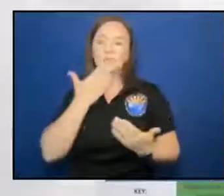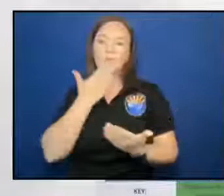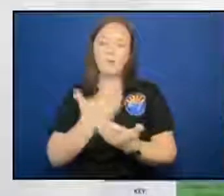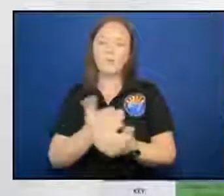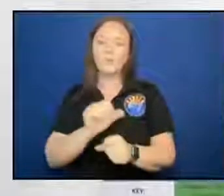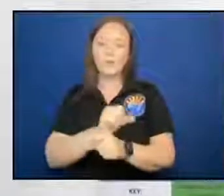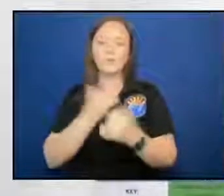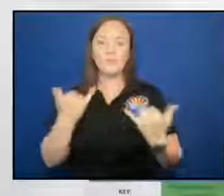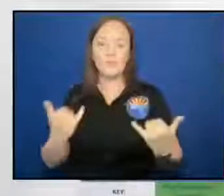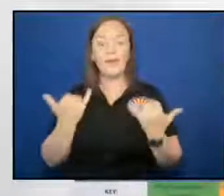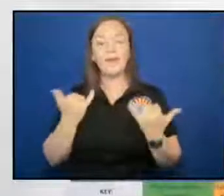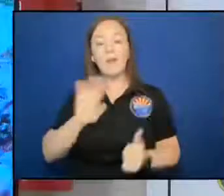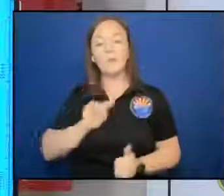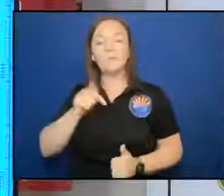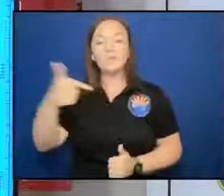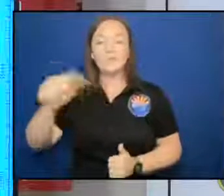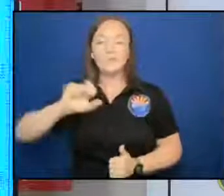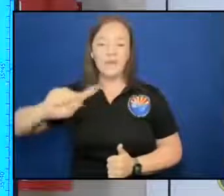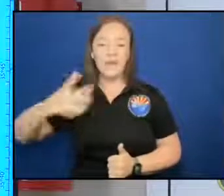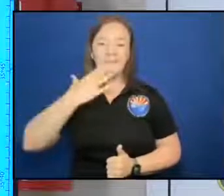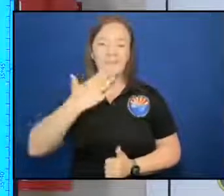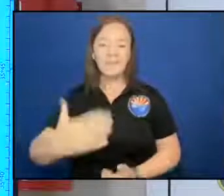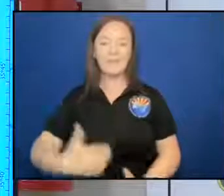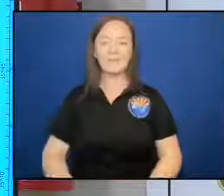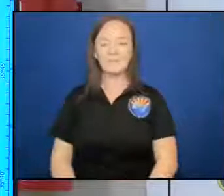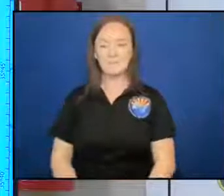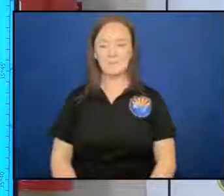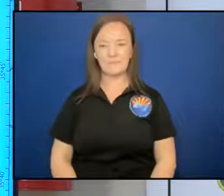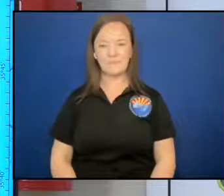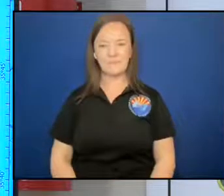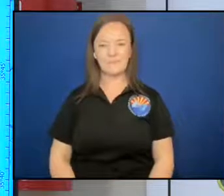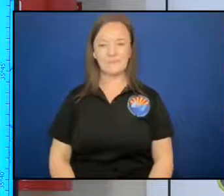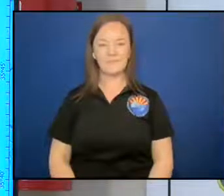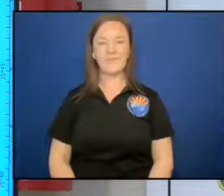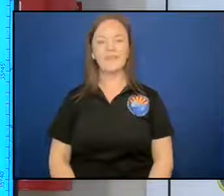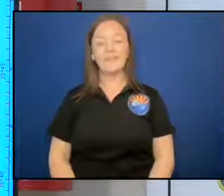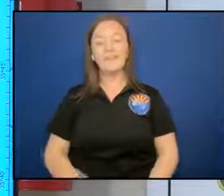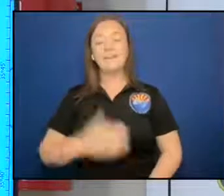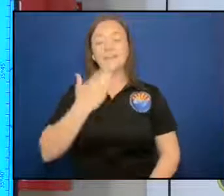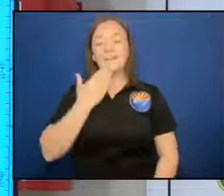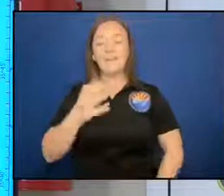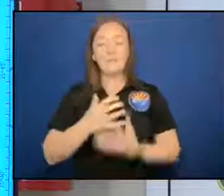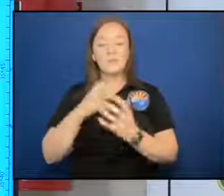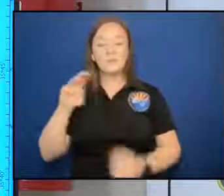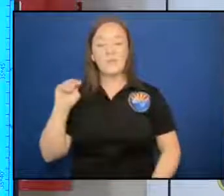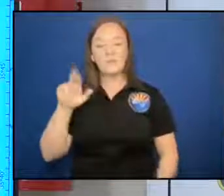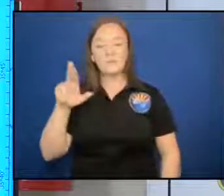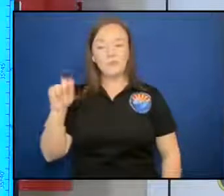EAST ON THE 442 ROAD AND YOU CAN SEE A LOT OF THOSE ARE